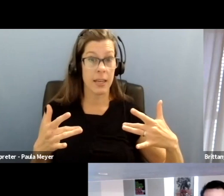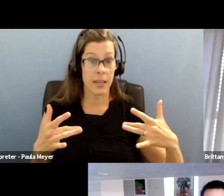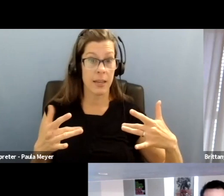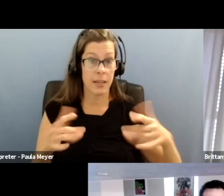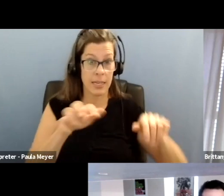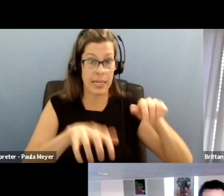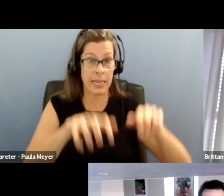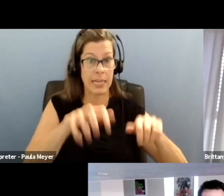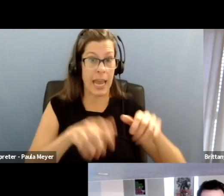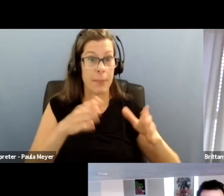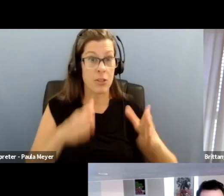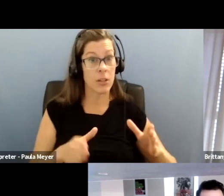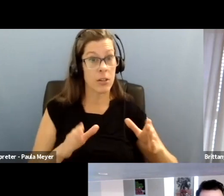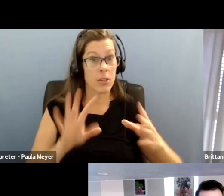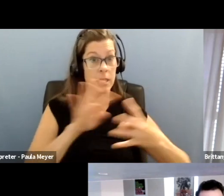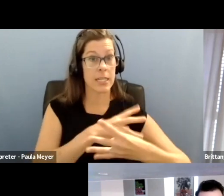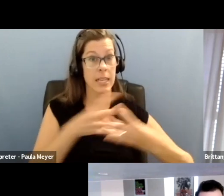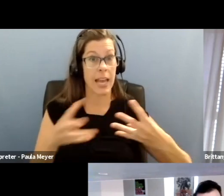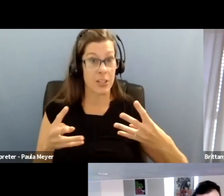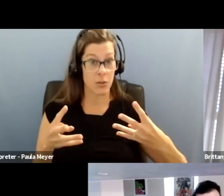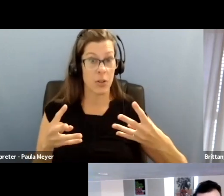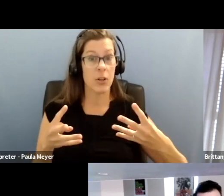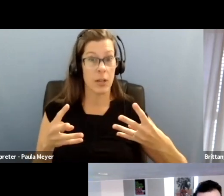scheduled with a two hour minimum.